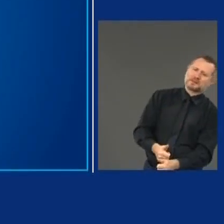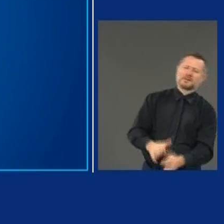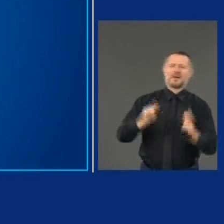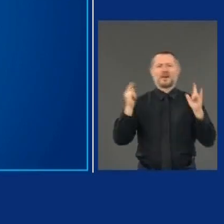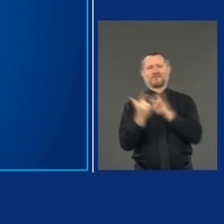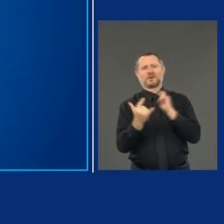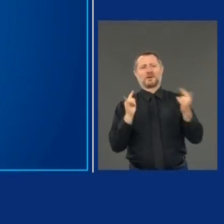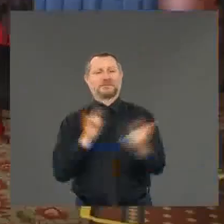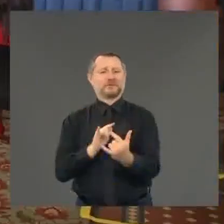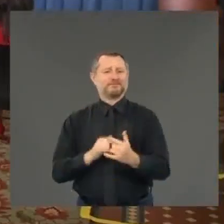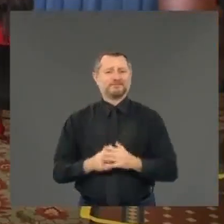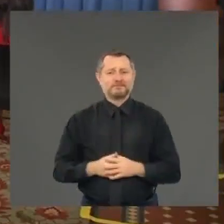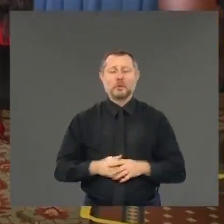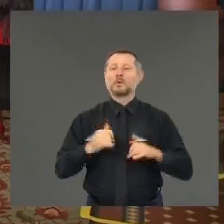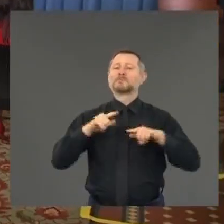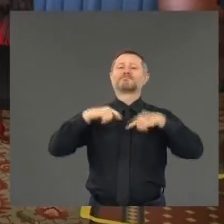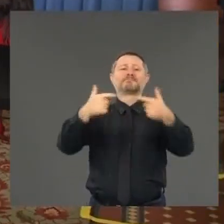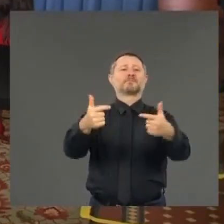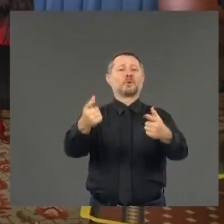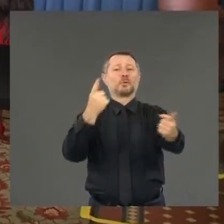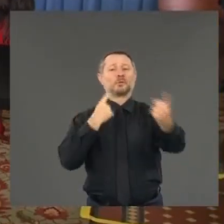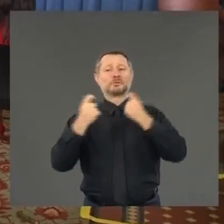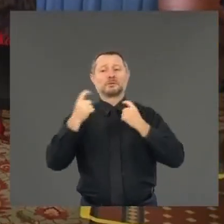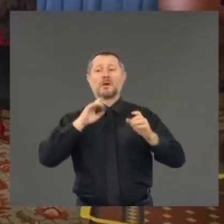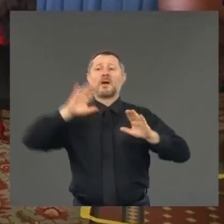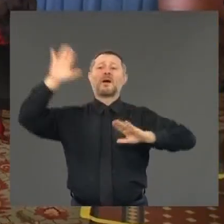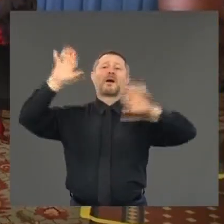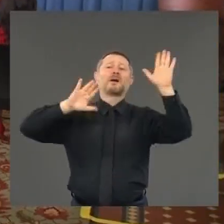AND THAT'S WHAT I'VE MEANT BY BEING NEW YORK TOUGH.